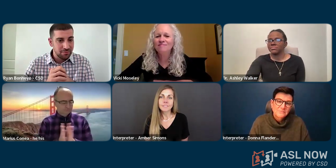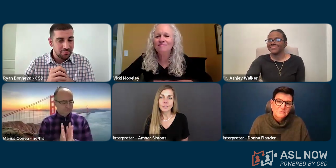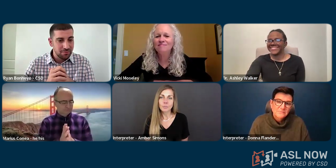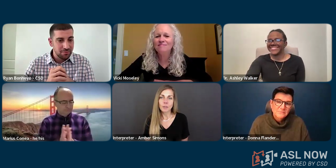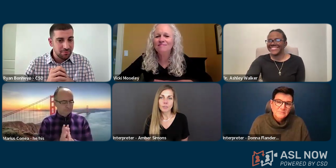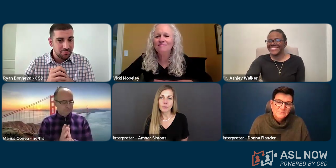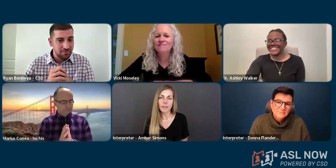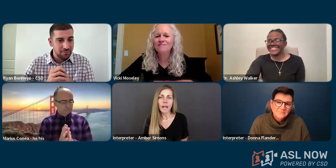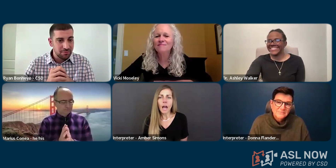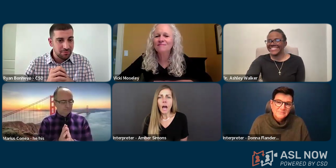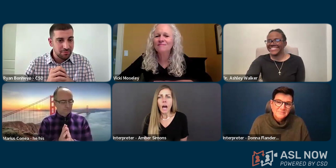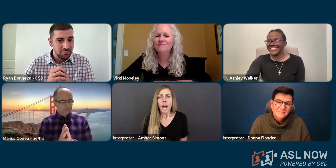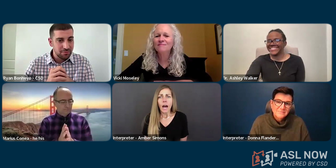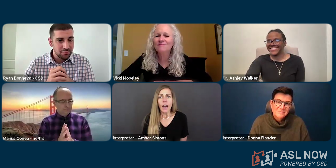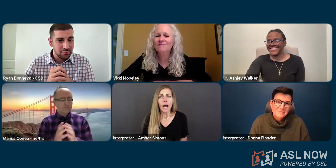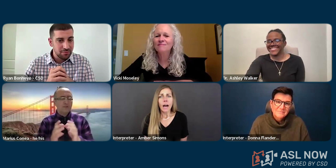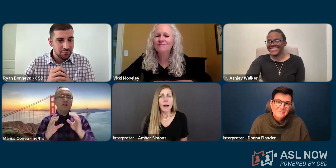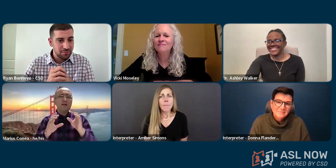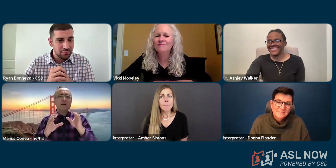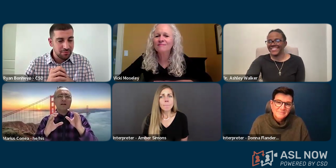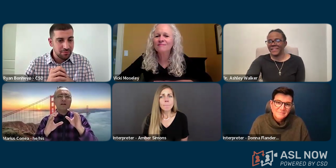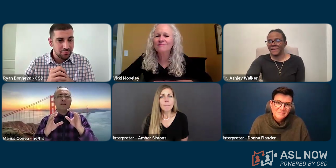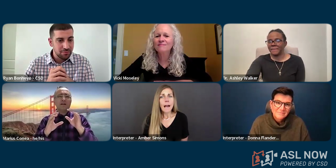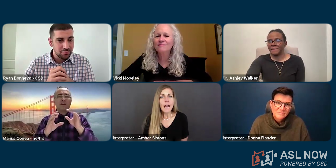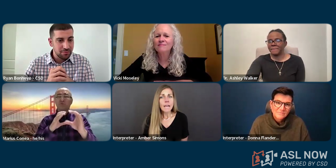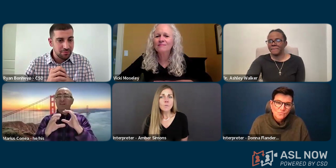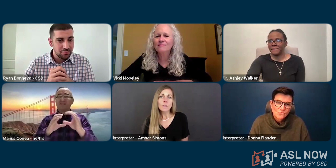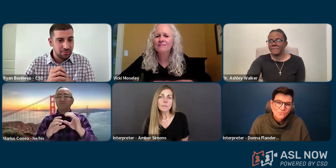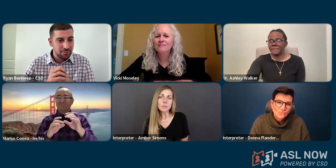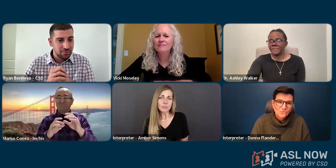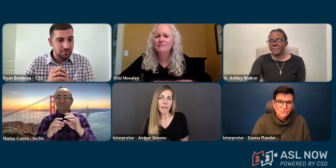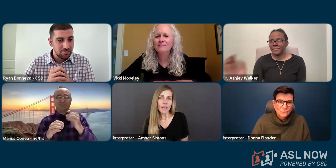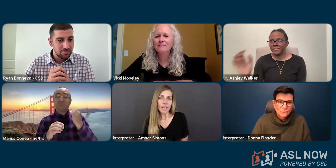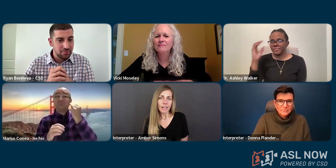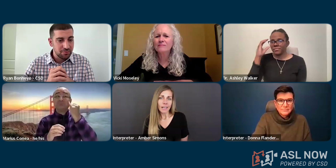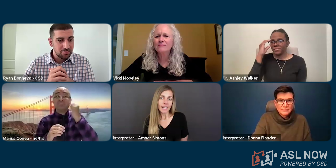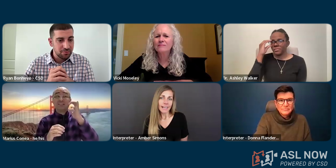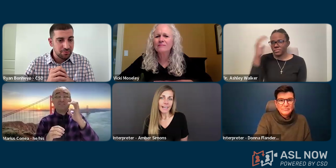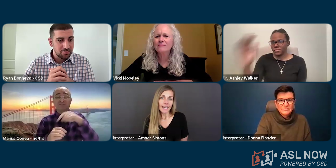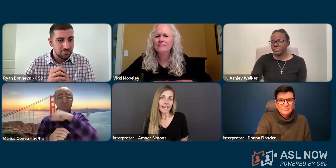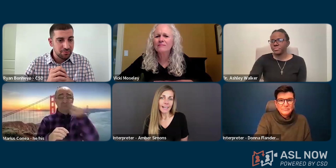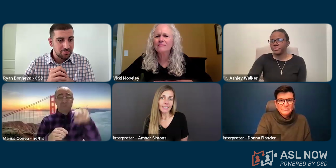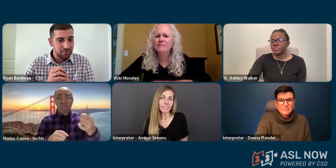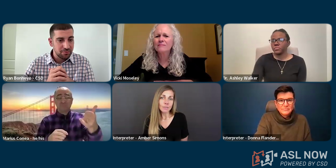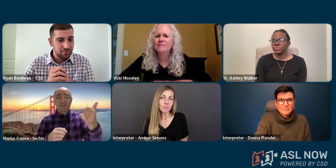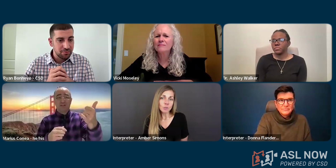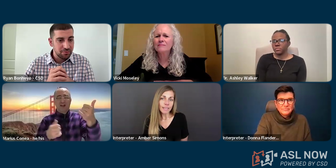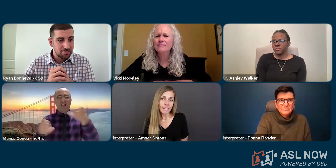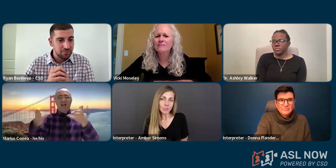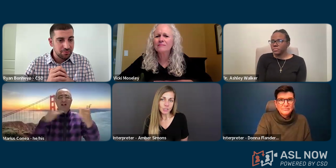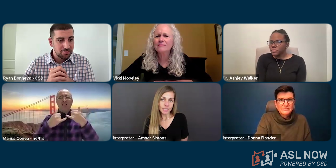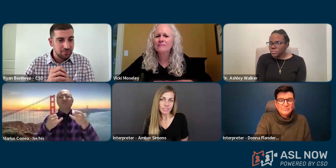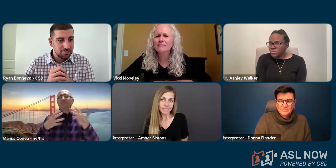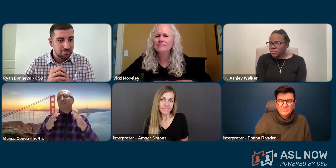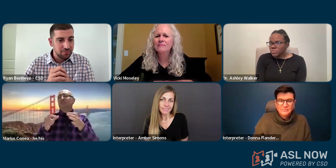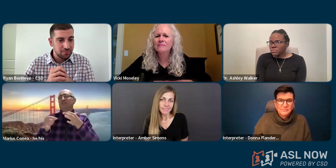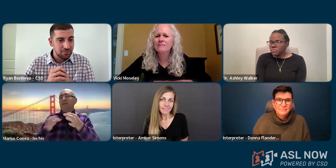This is Marius speaking. I will say communication.